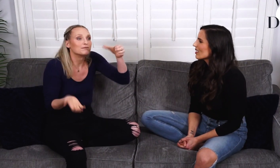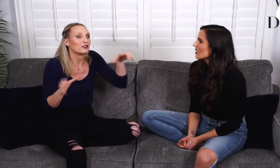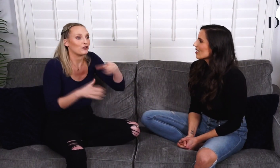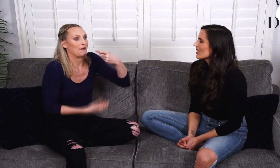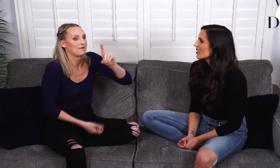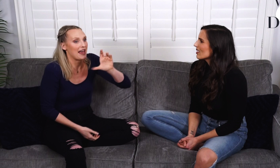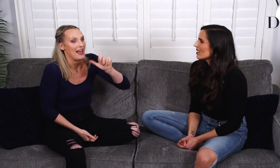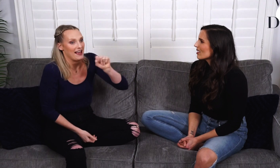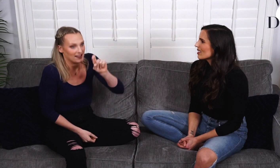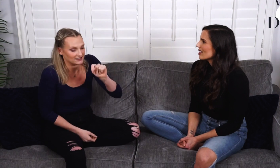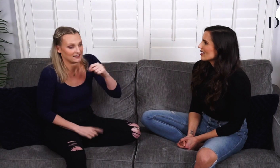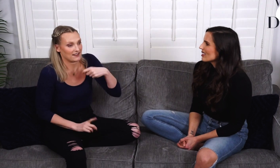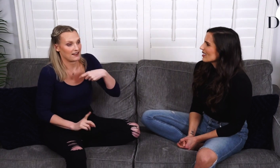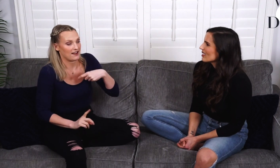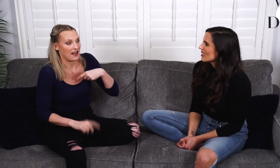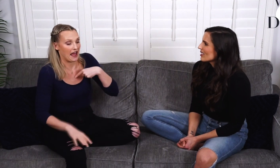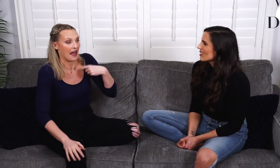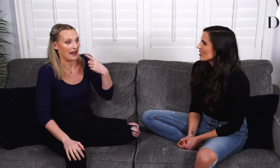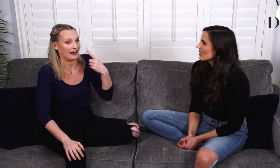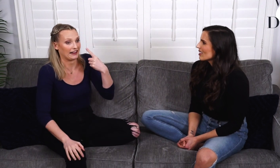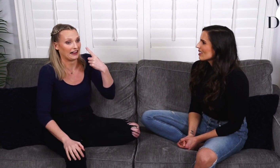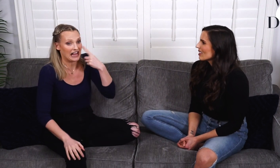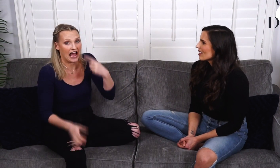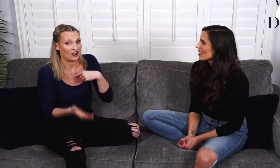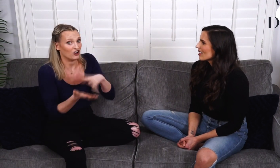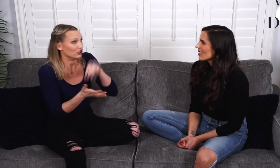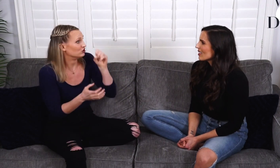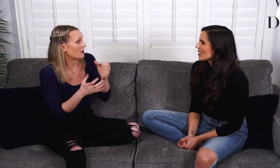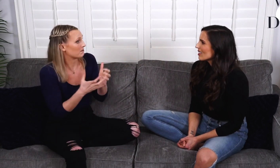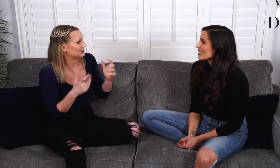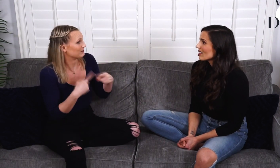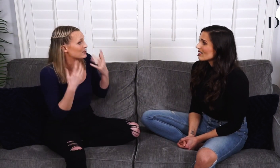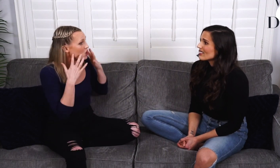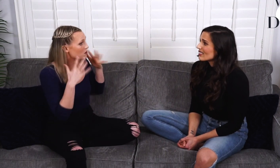of doing the podcast, I think I've learned so